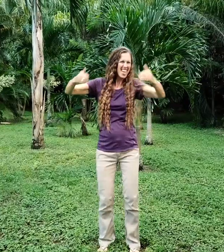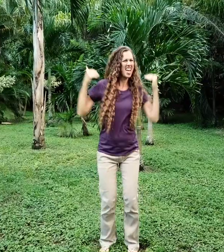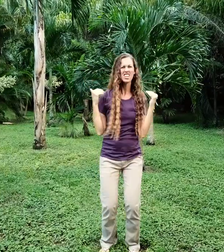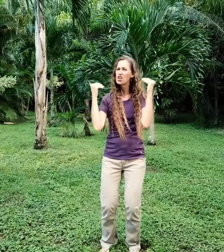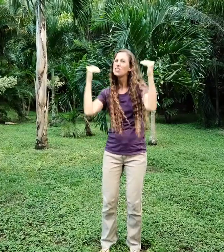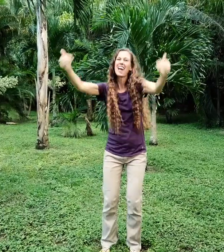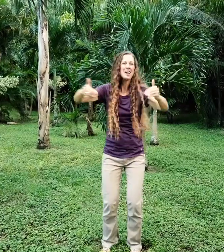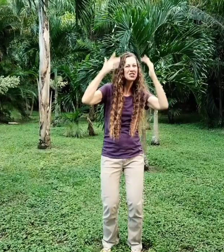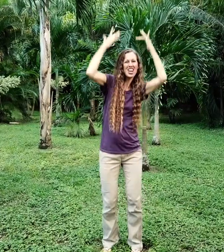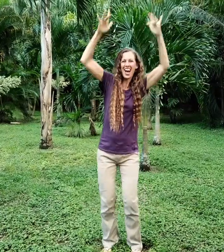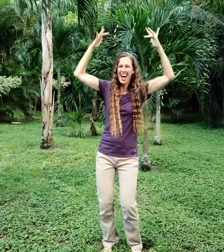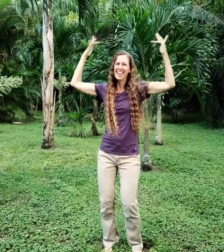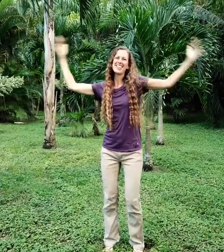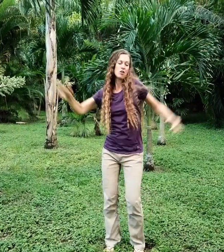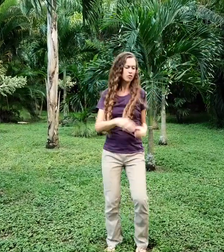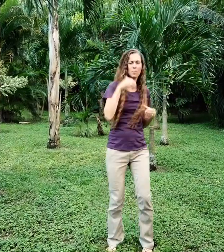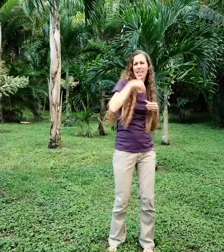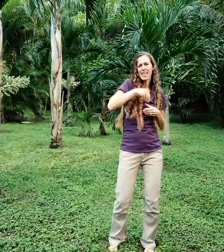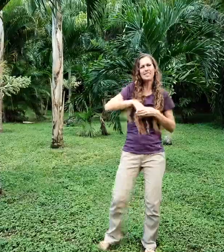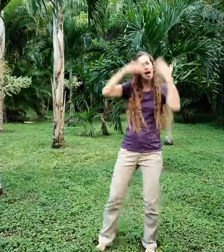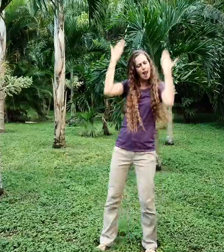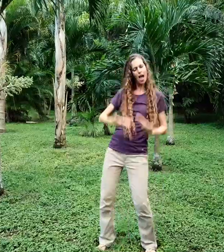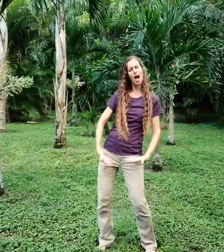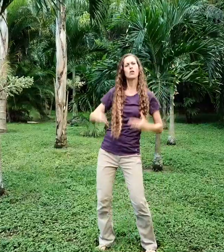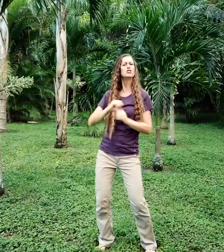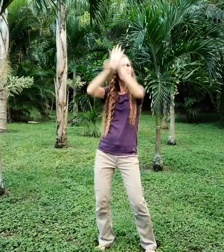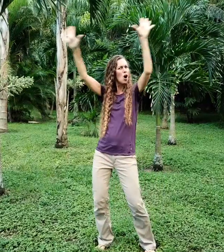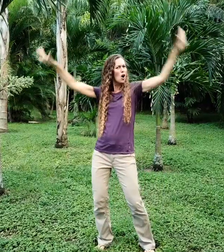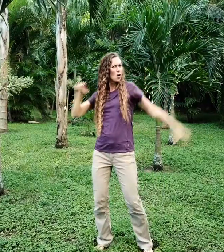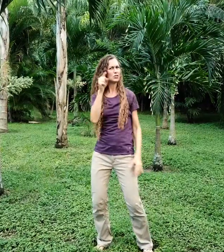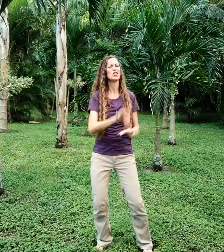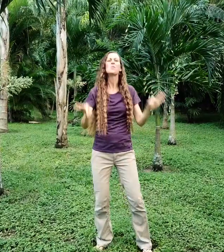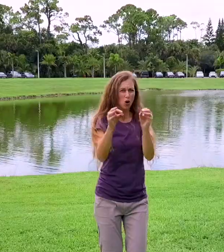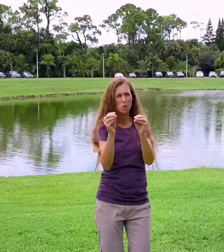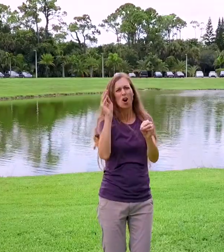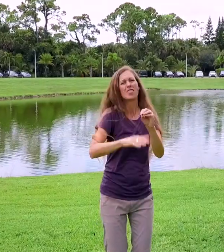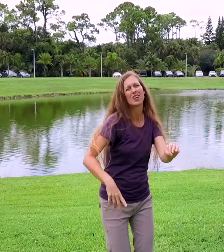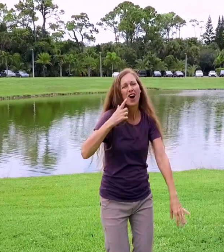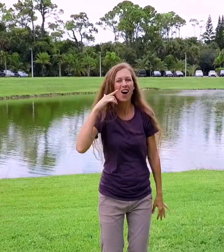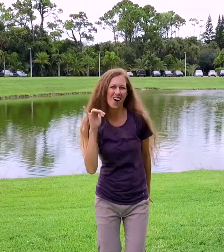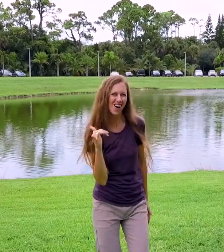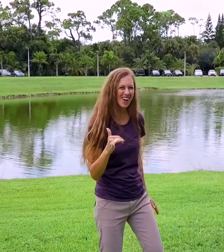It's your time to shine From the inside out it shows You're worth more than gold